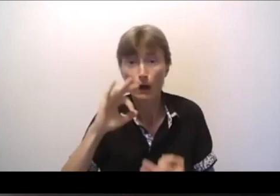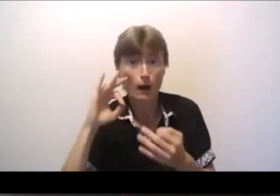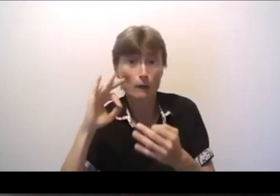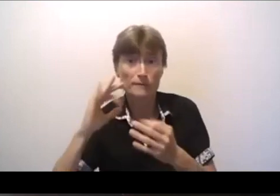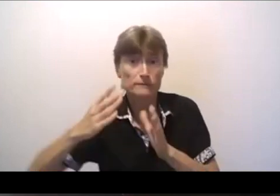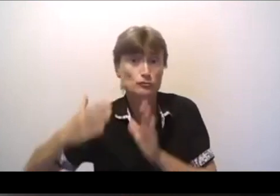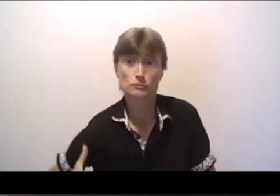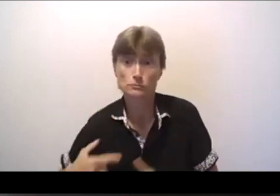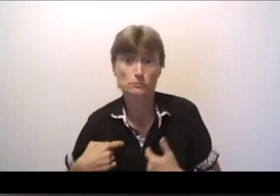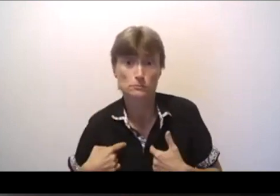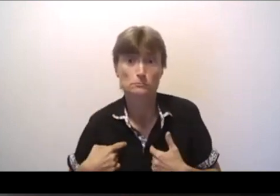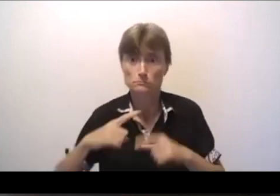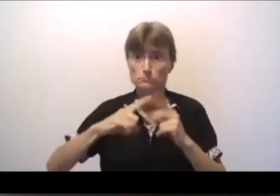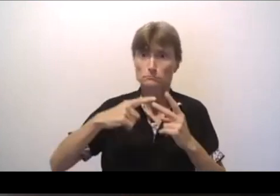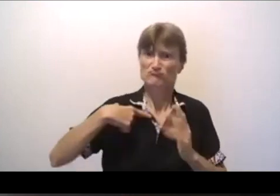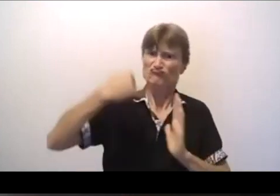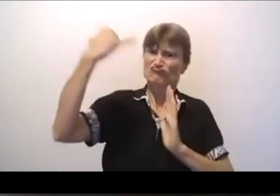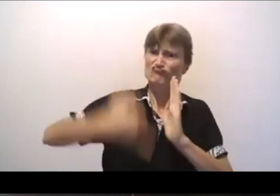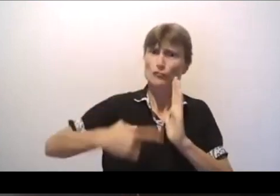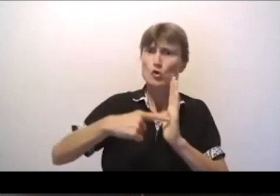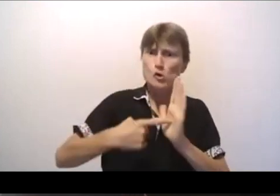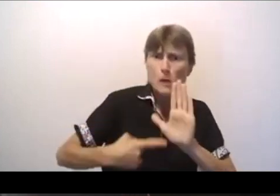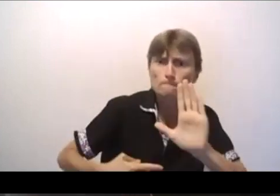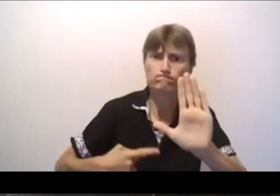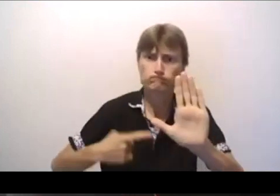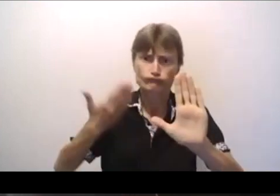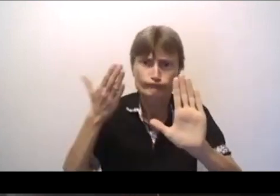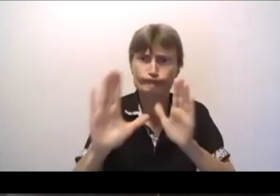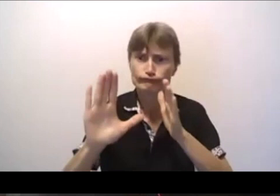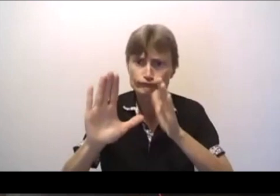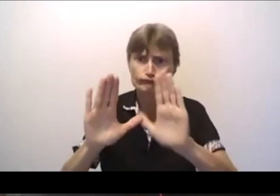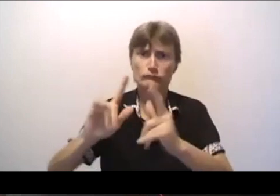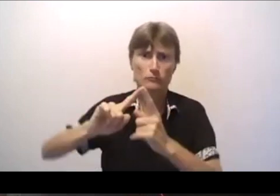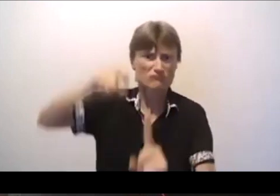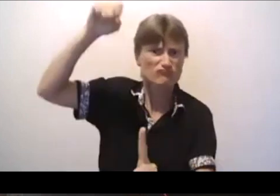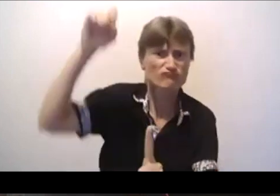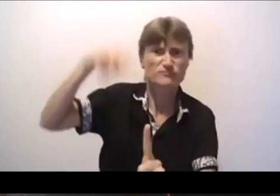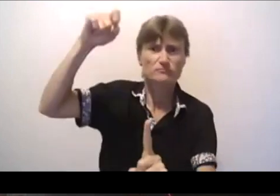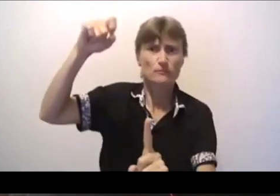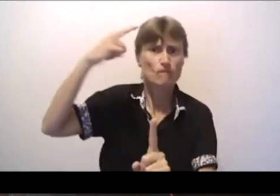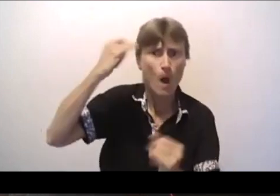as a broadcast point for challenging ideas and making change within communities and governments i support critical discourse as a mode